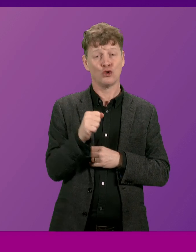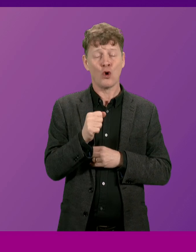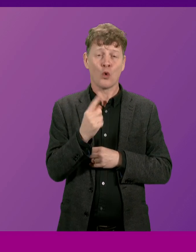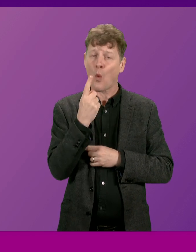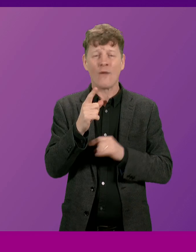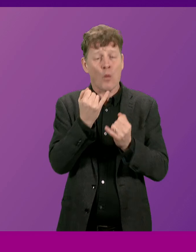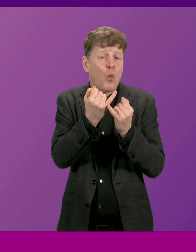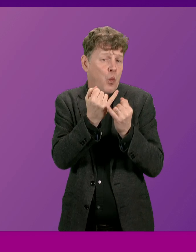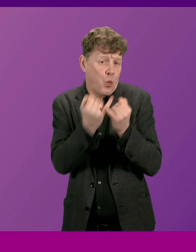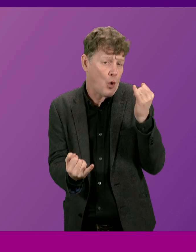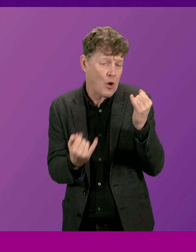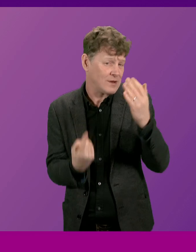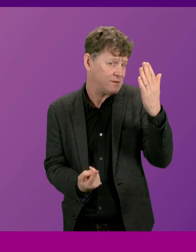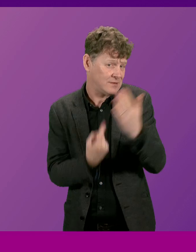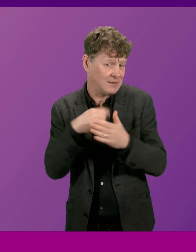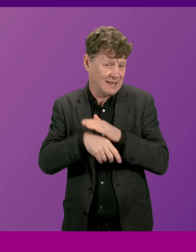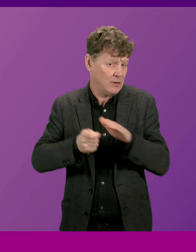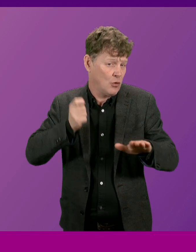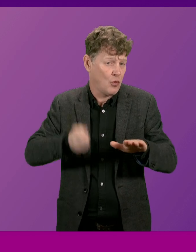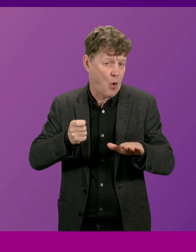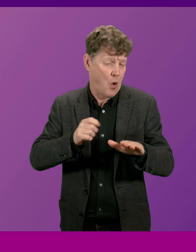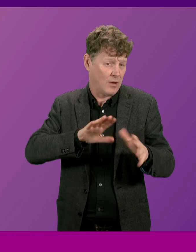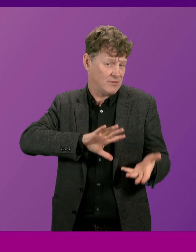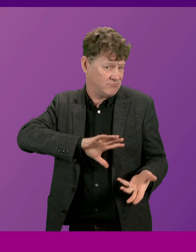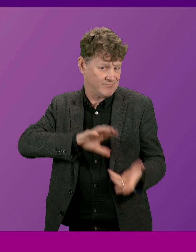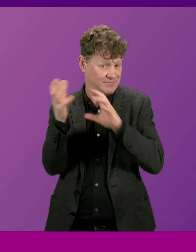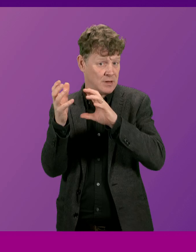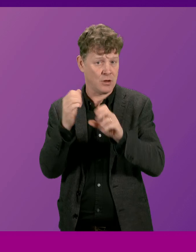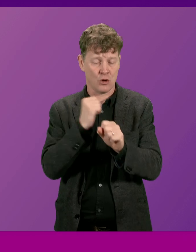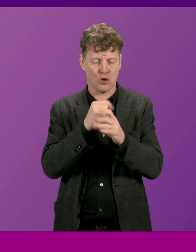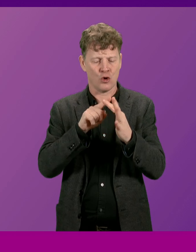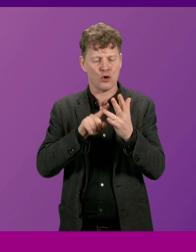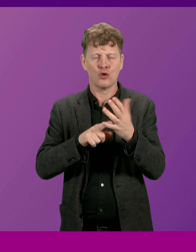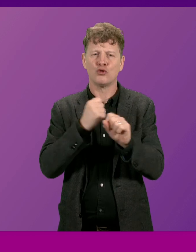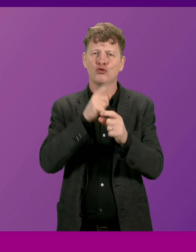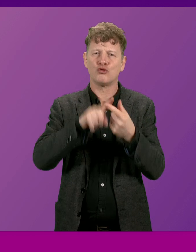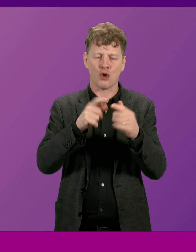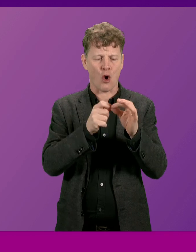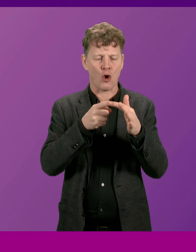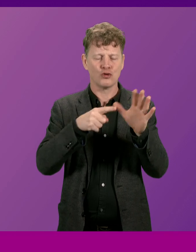justice. There is absolutely no doubt in my mind that George Beattie did not and, indeed,